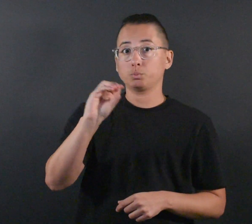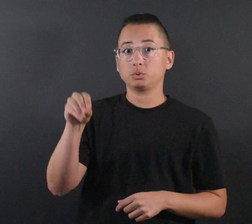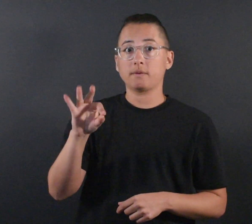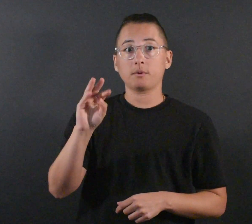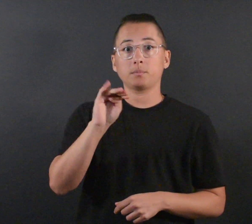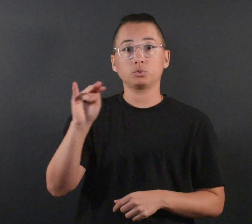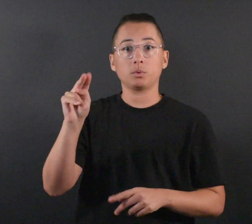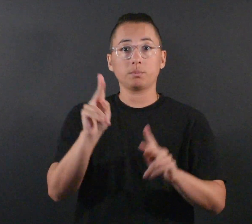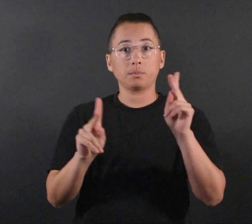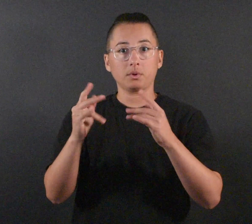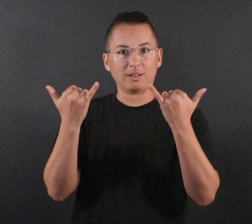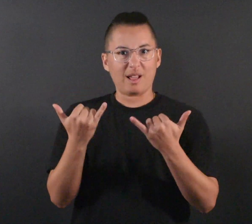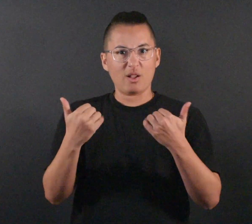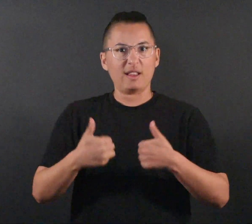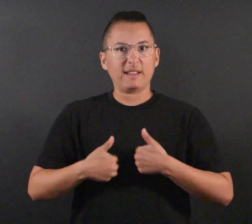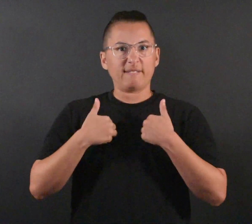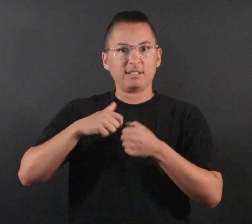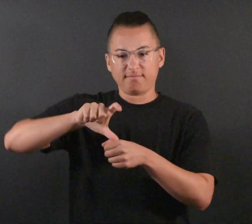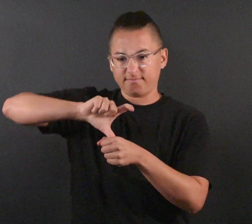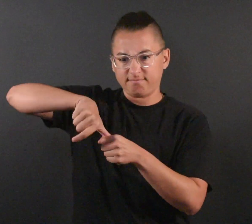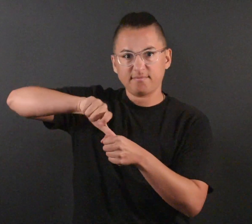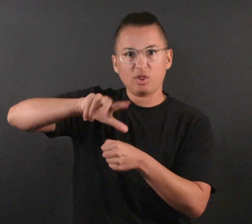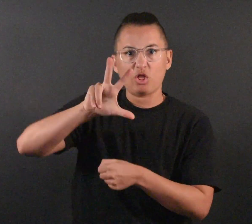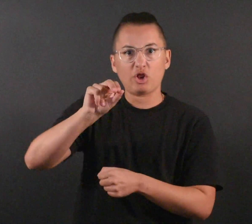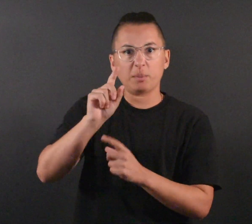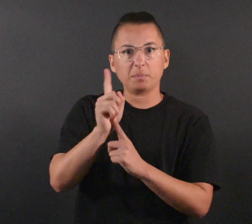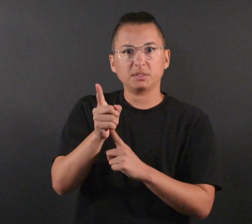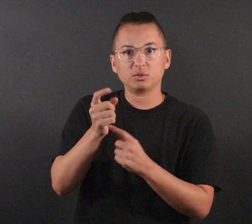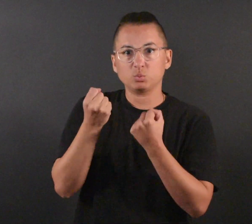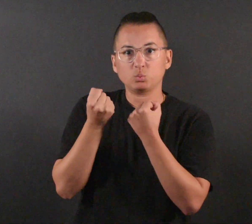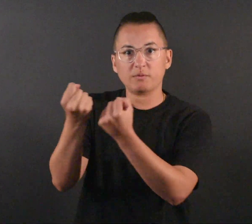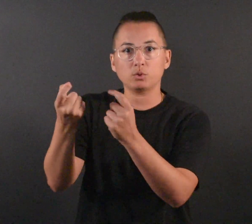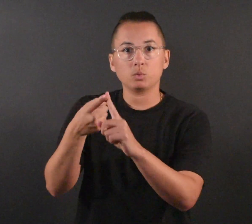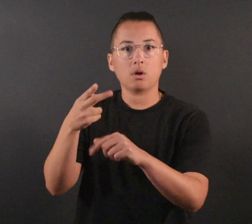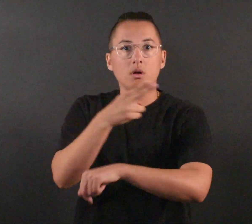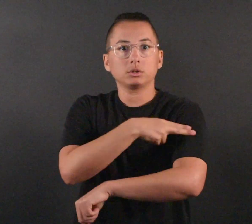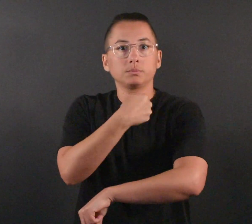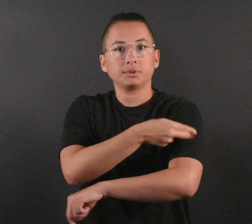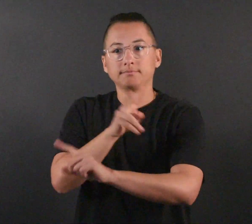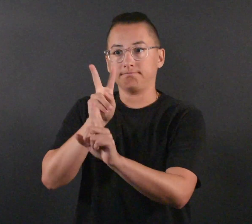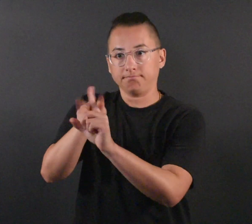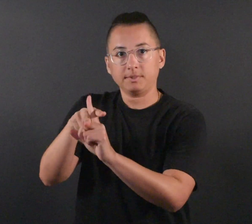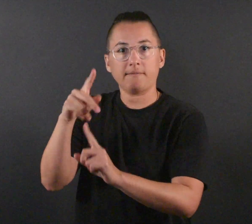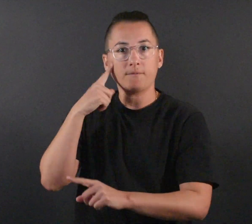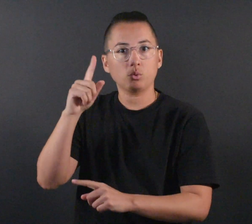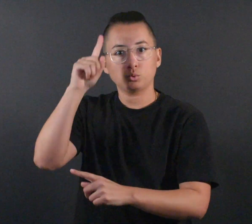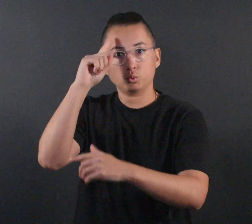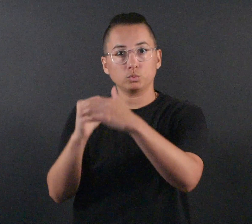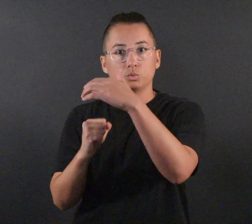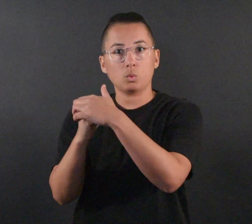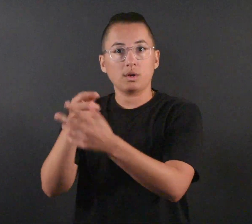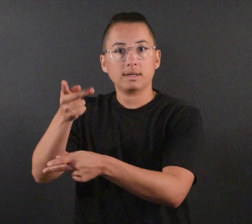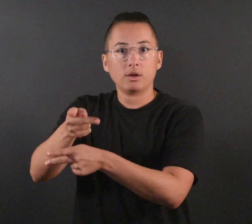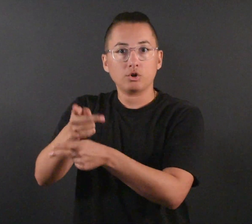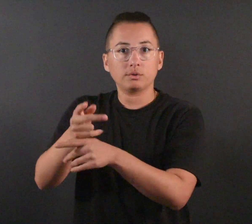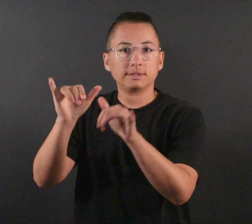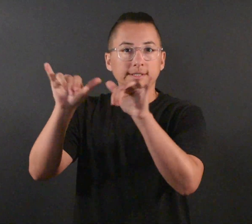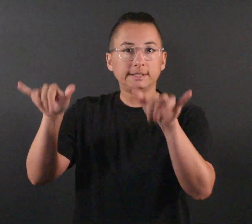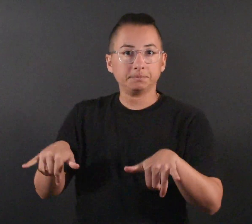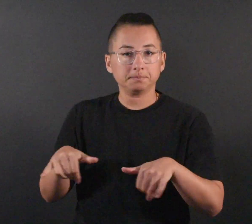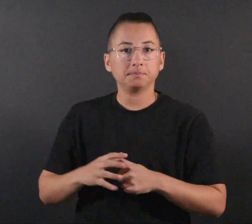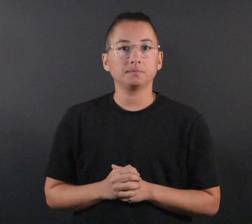and 92% of Minnesotans now live within a 30-minute drive of a designated Stroke System Hospital.